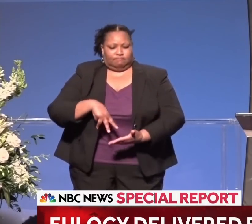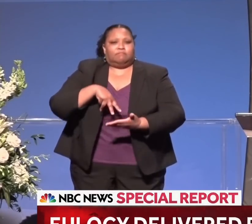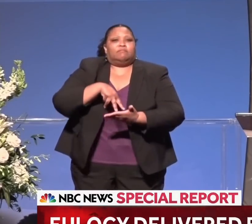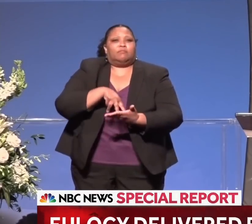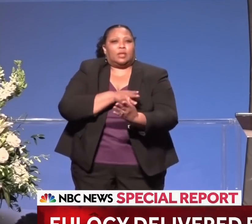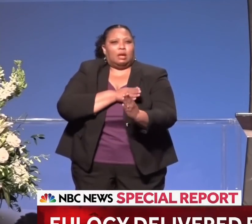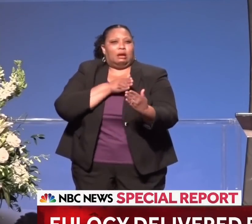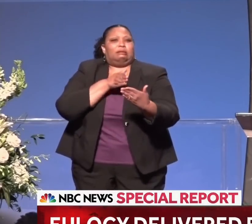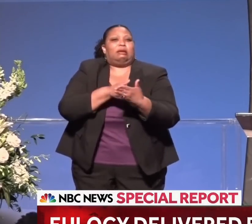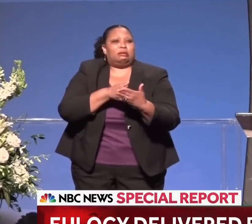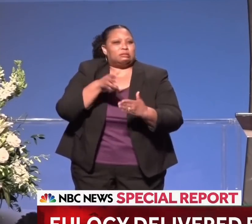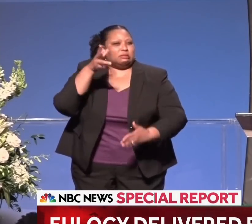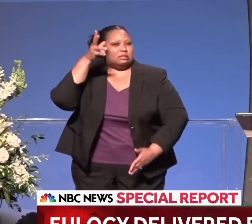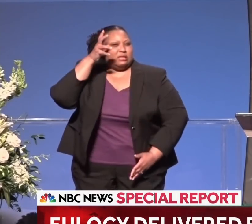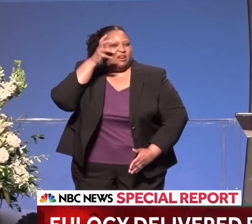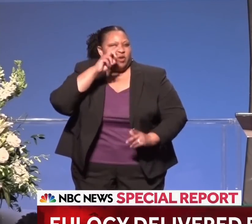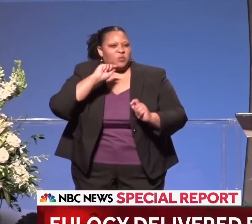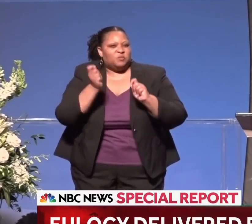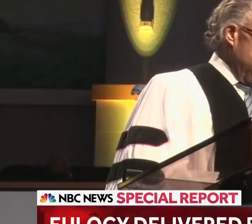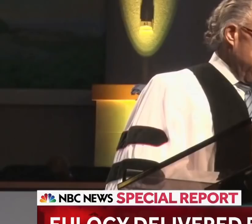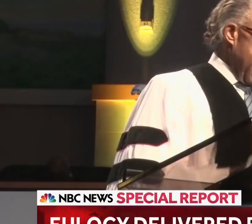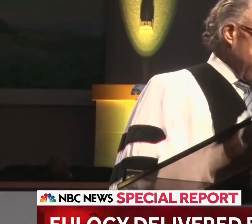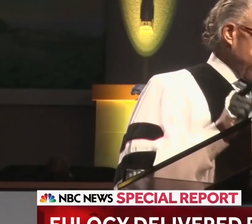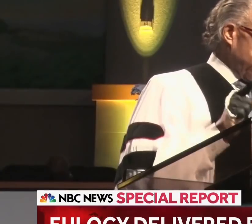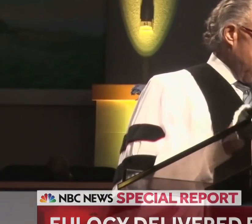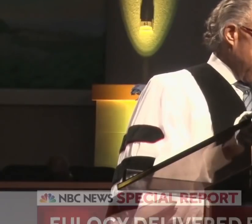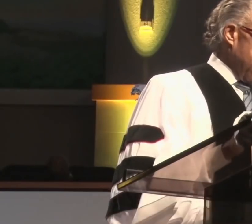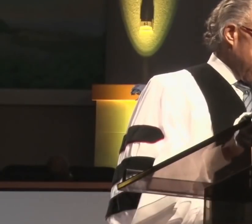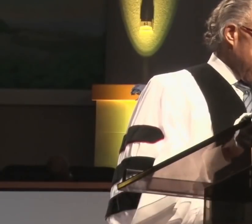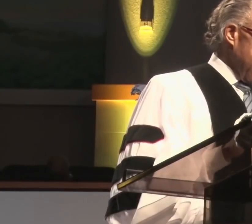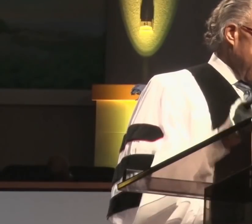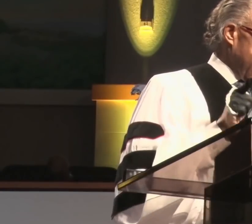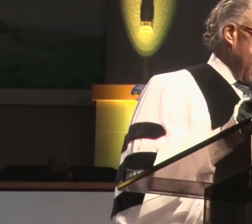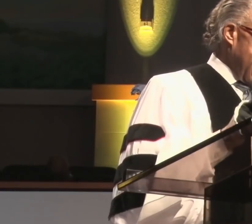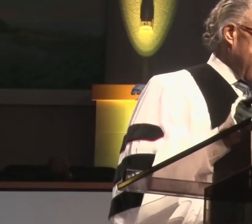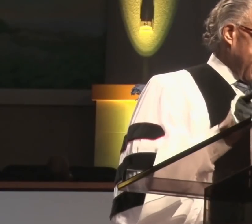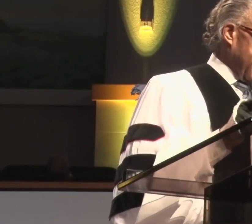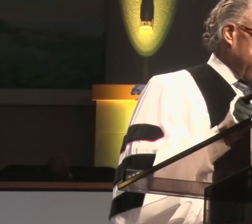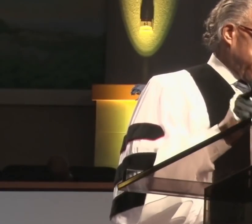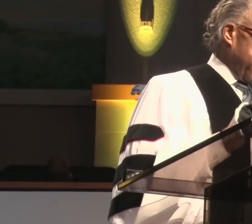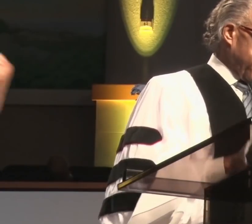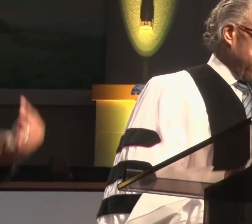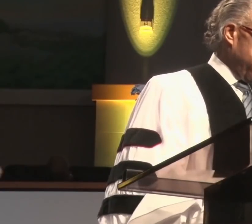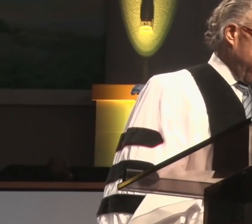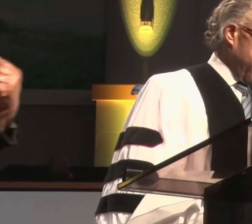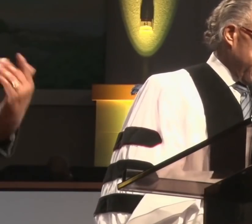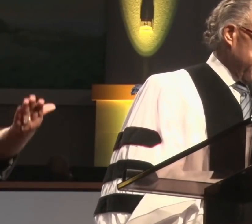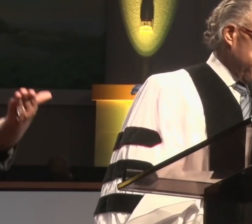PUT ON THE FULL ARMOR OF GOD SO THAT YOU CAN TAKE YOUR STAND